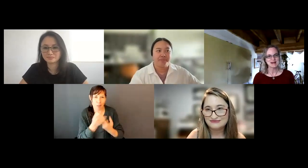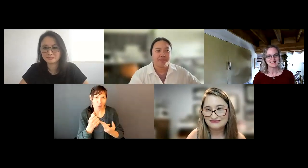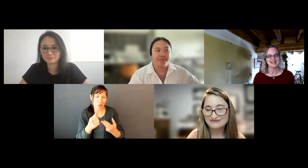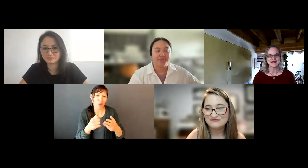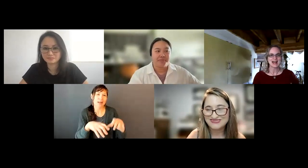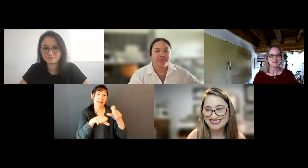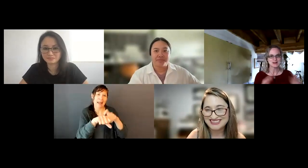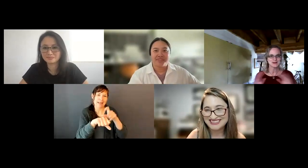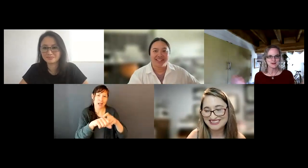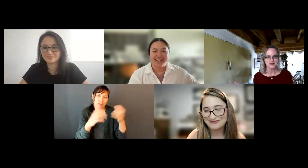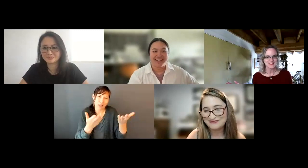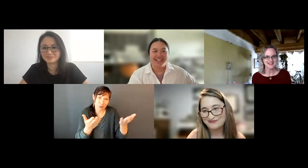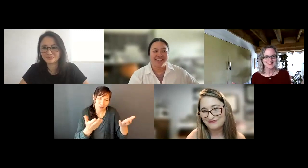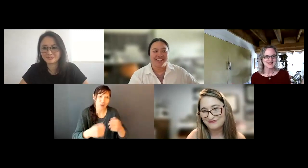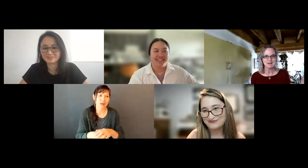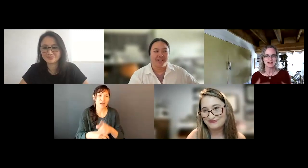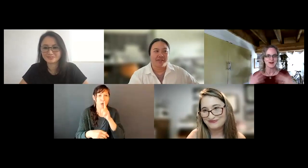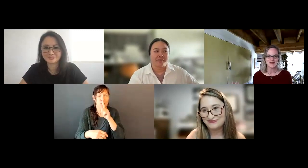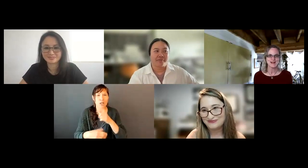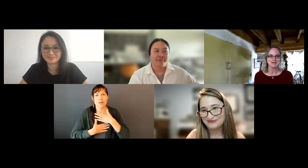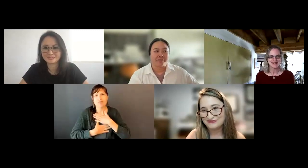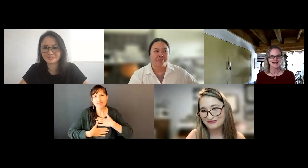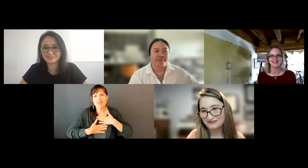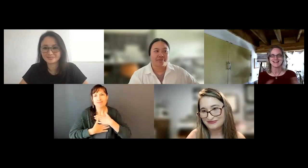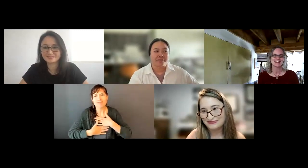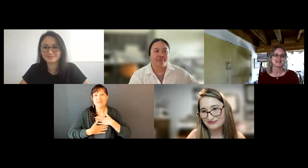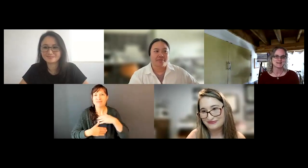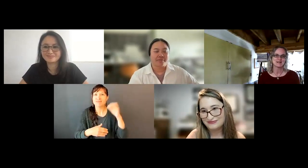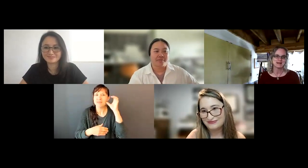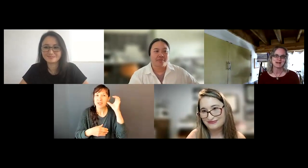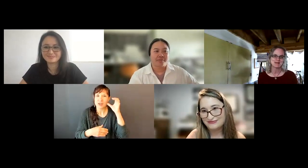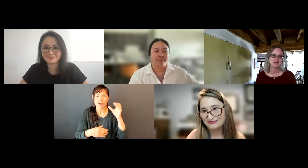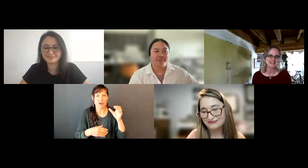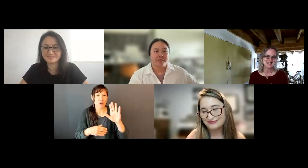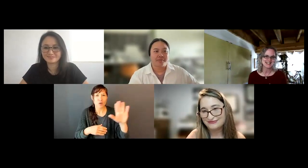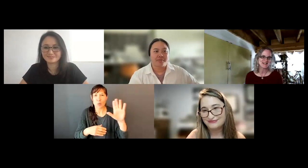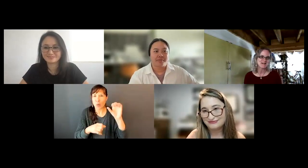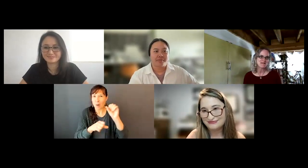It's been an absolute joy to hear about all of the amazing things that you're doing with your businesses.